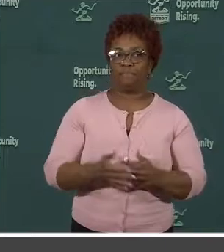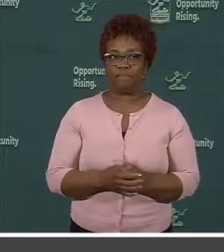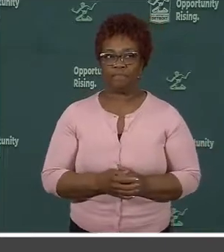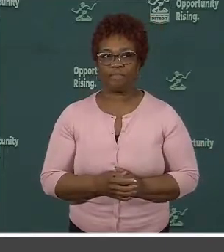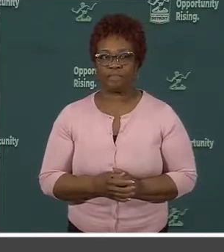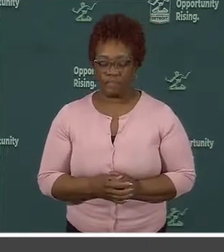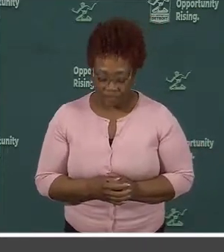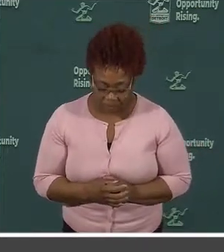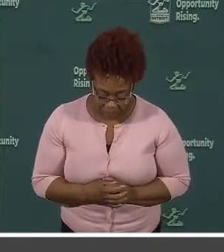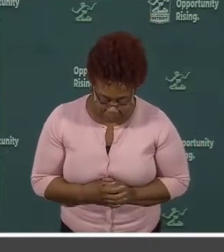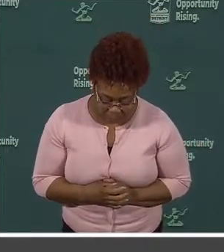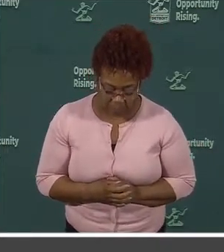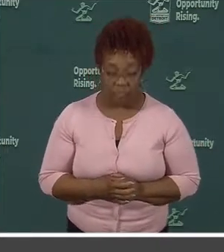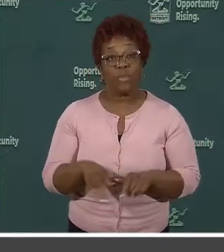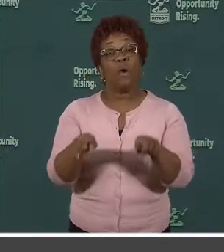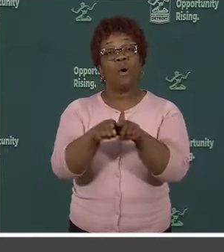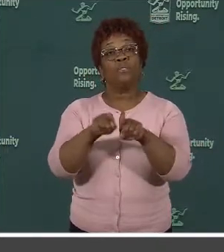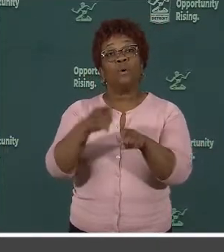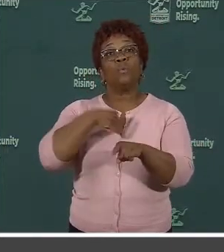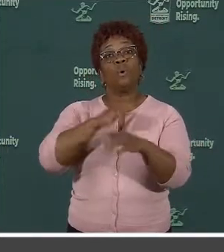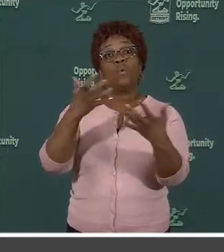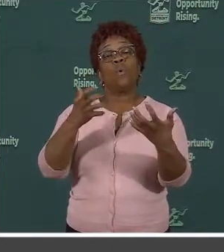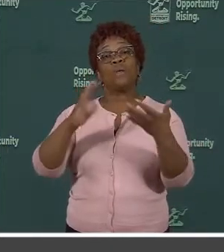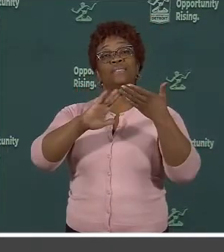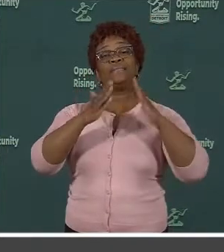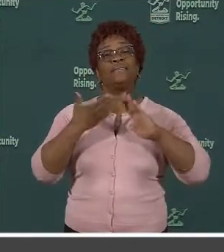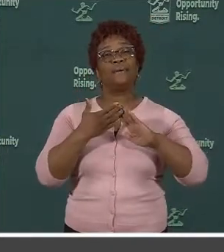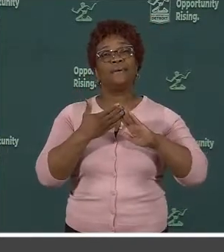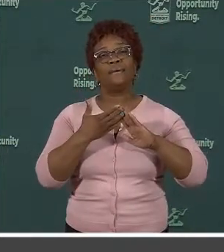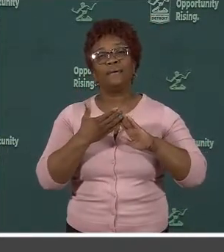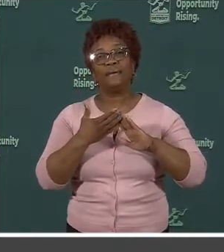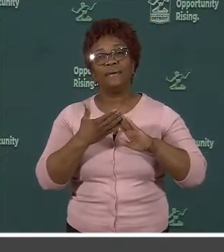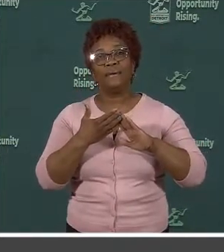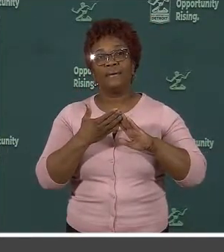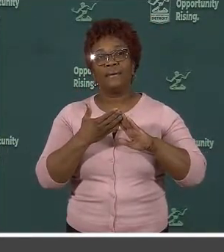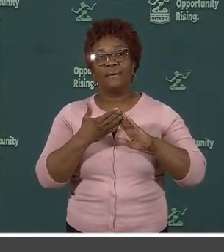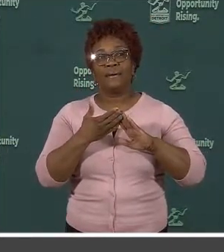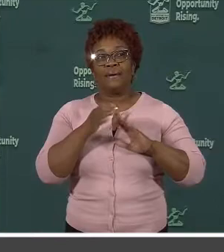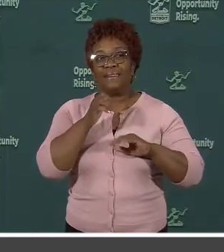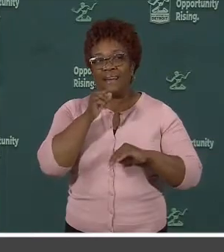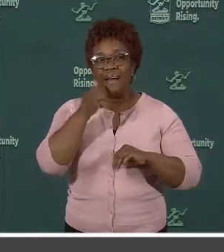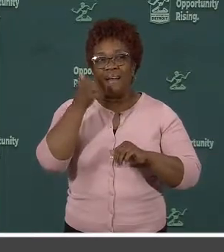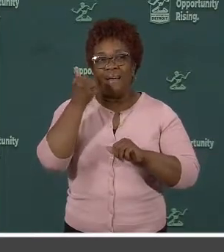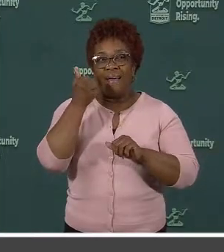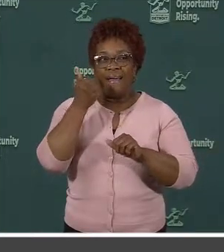ALSO WANT A CITY WHERE NOT JUST EVERY NEIGHBORHOOD HAS A FUTURE BUT A CITY WHERE EVERY